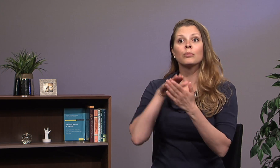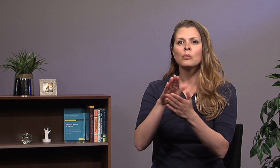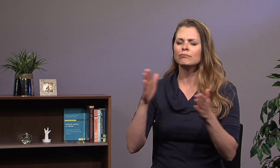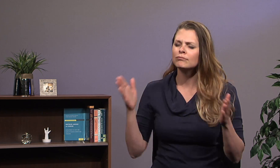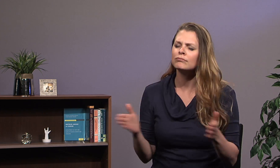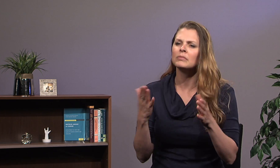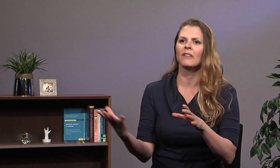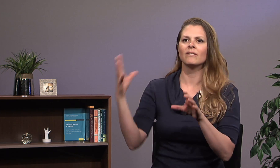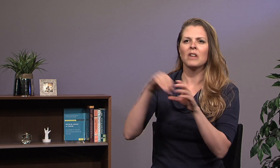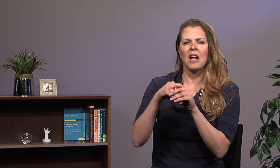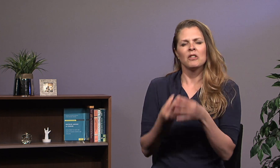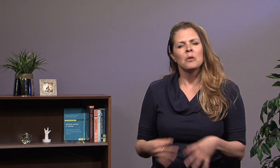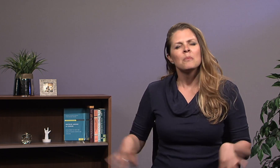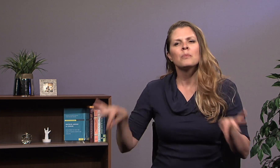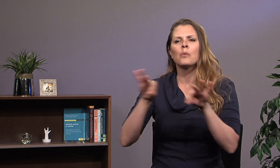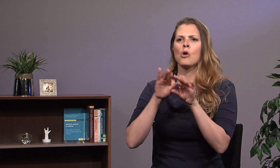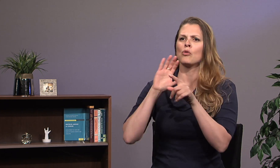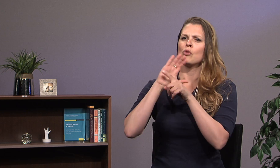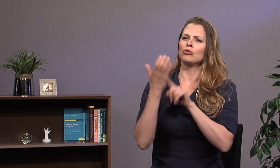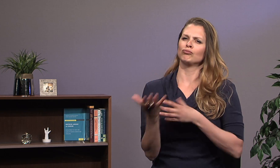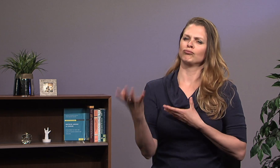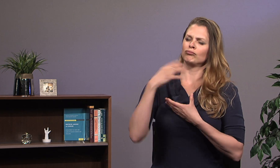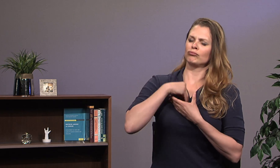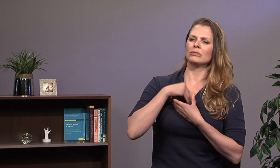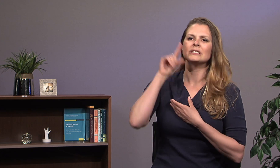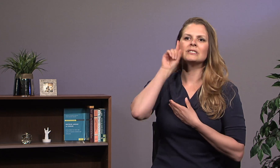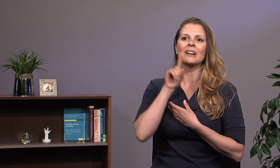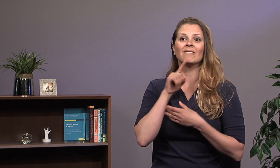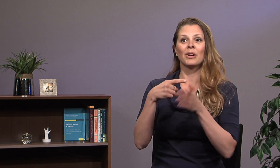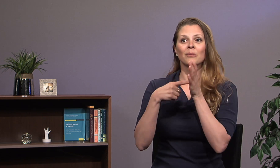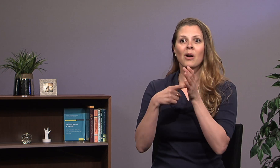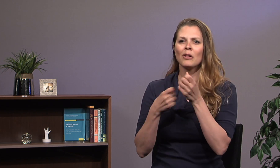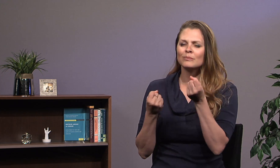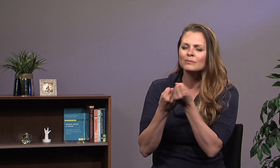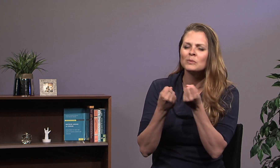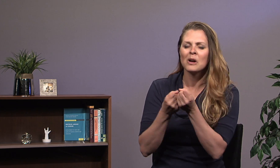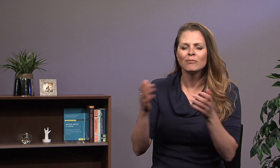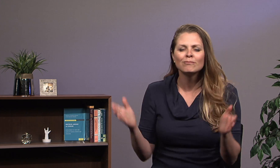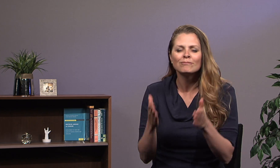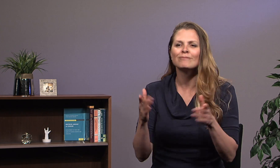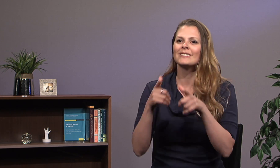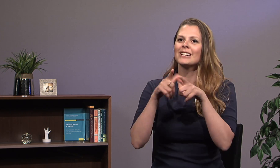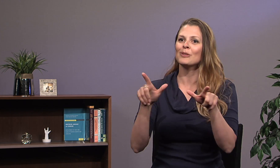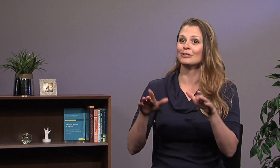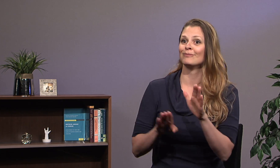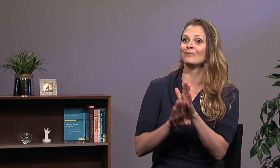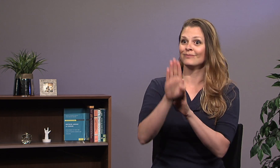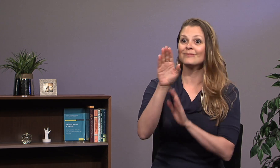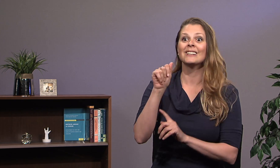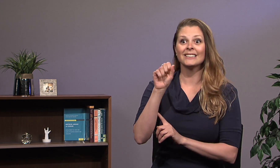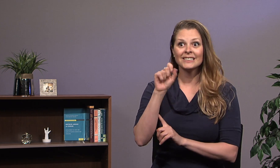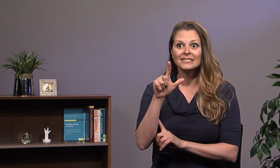The approach promotes involvement of culturally Deaf role models to support development of ASL as well as support